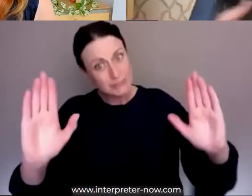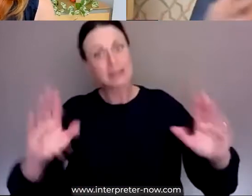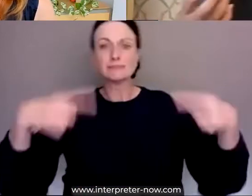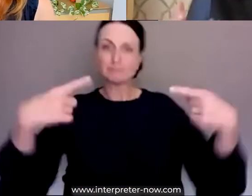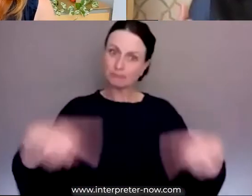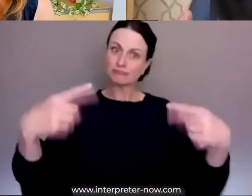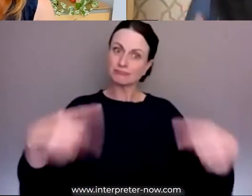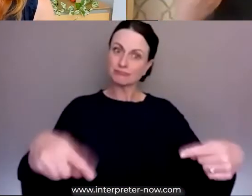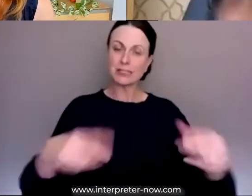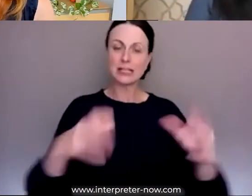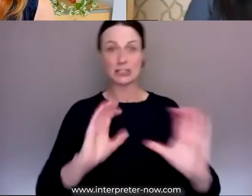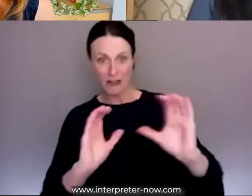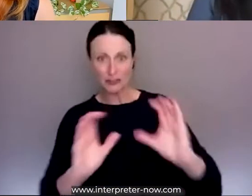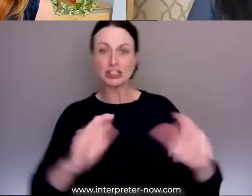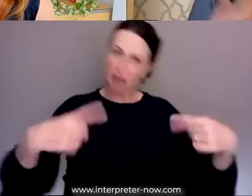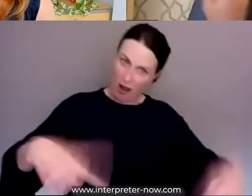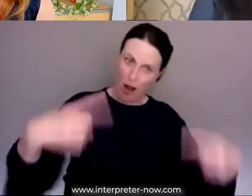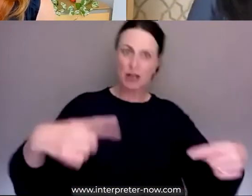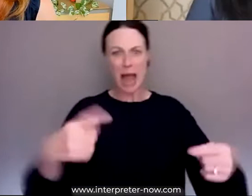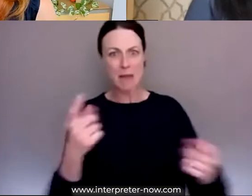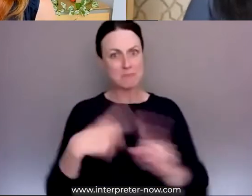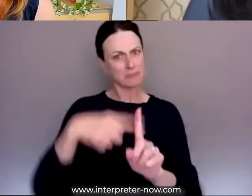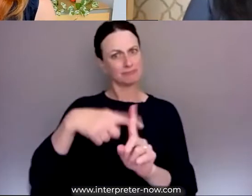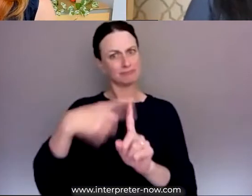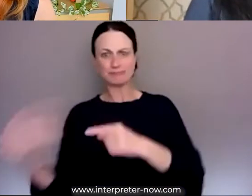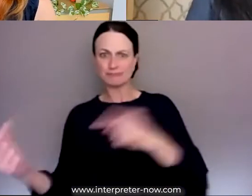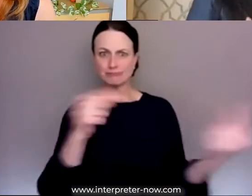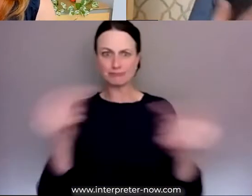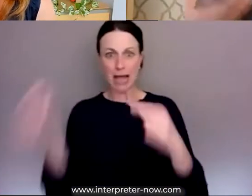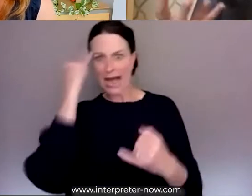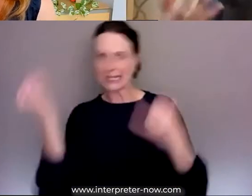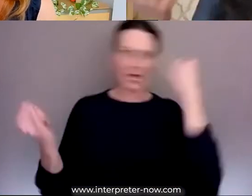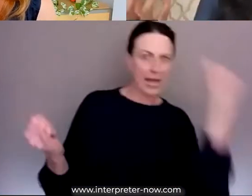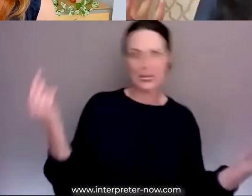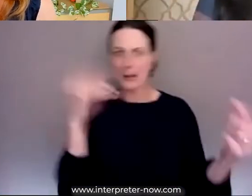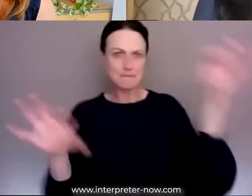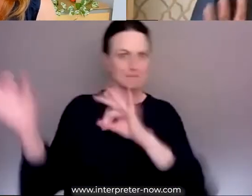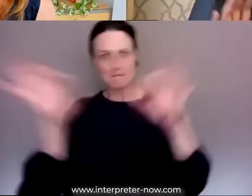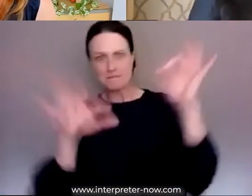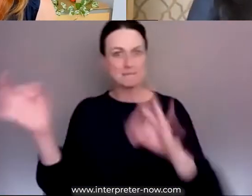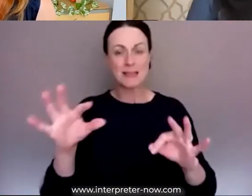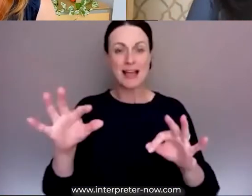not just productive conversations, but arguments and battles of ideas, what will make that possible online, I would love to know.